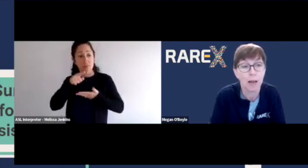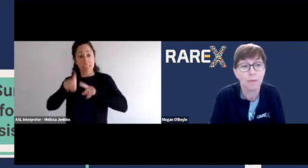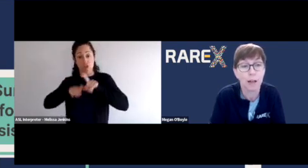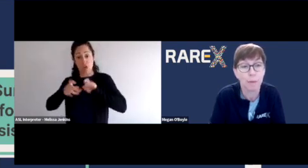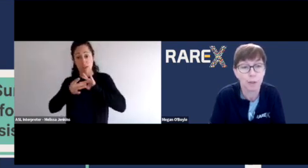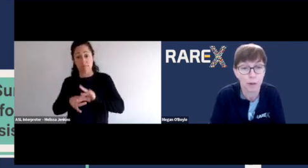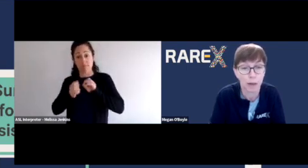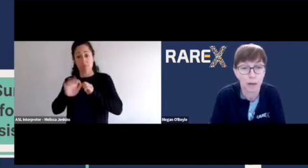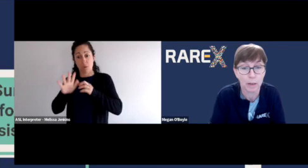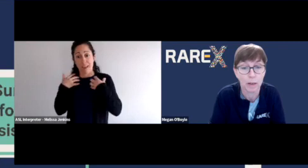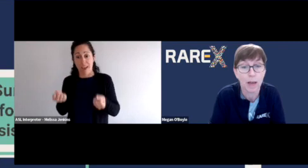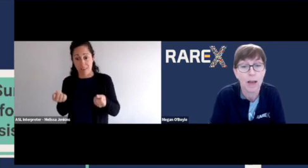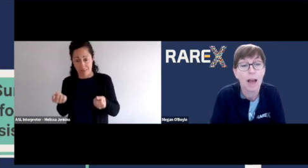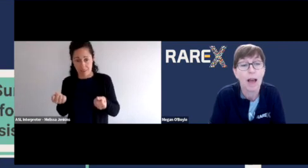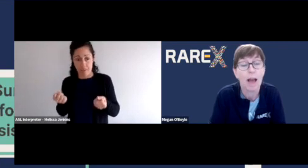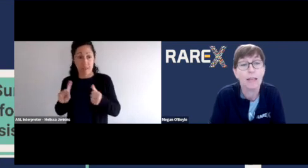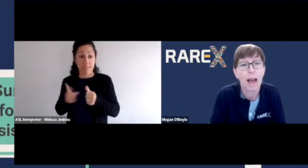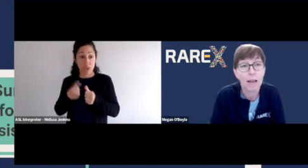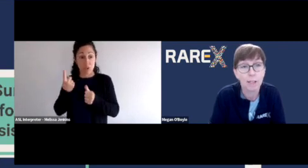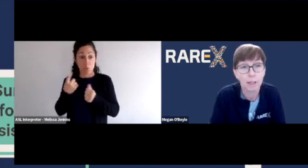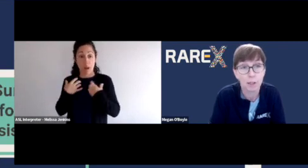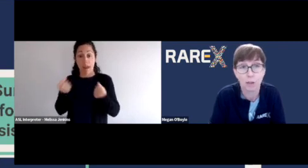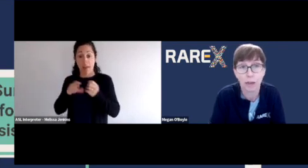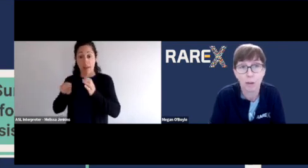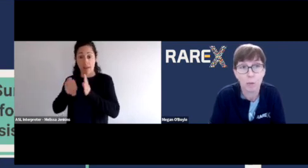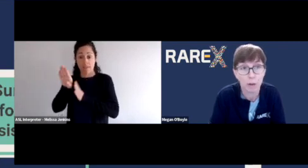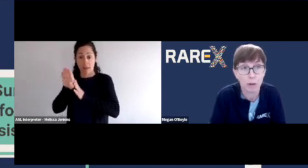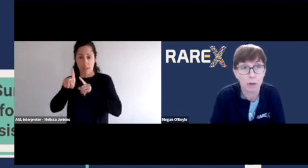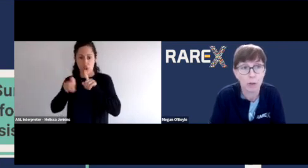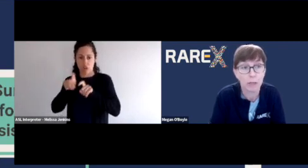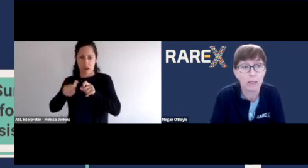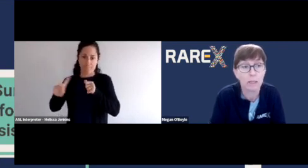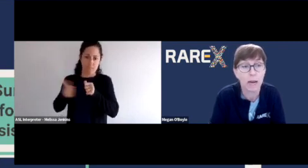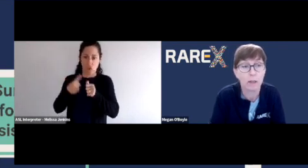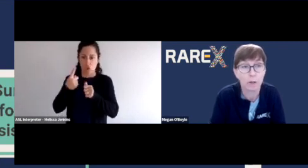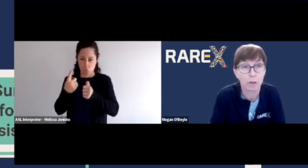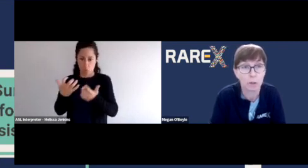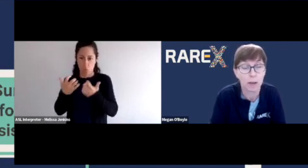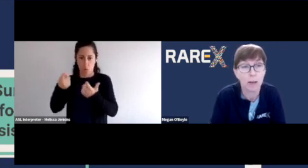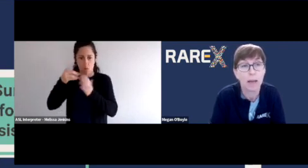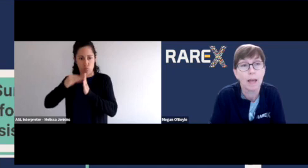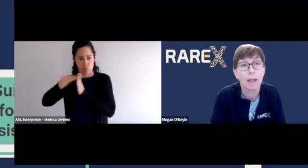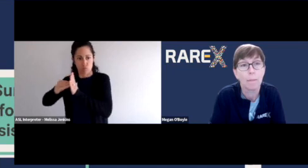Health and Development Survey and the last survey we want you to go to is the Diagnosis Survey